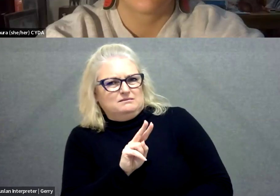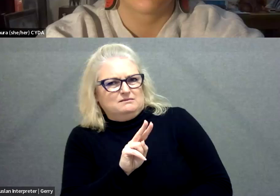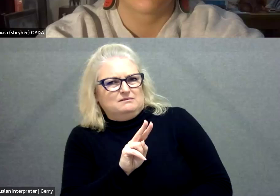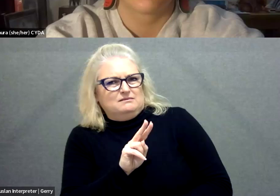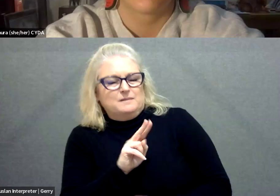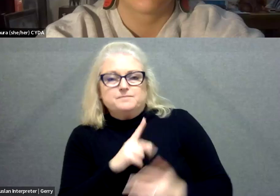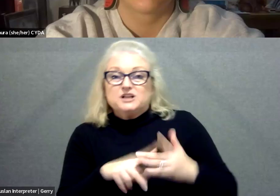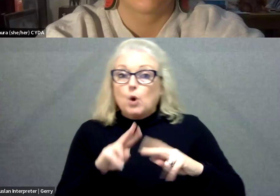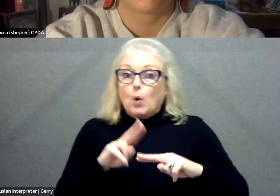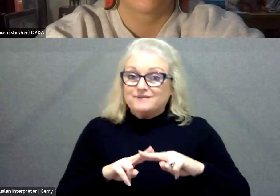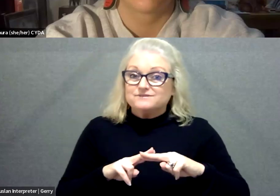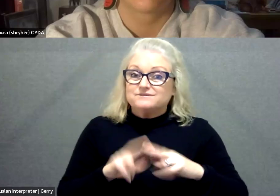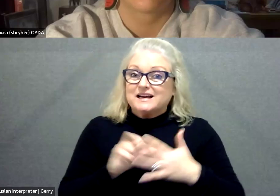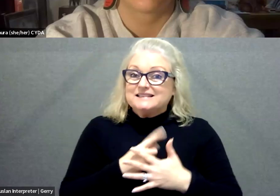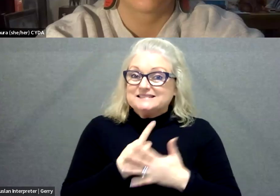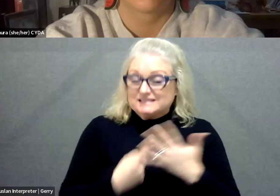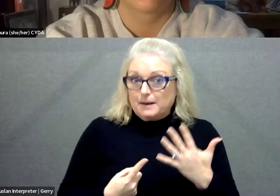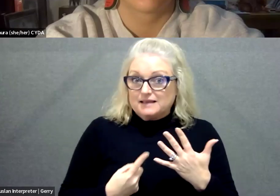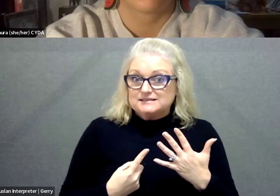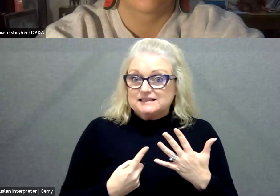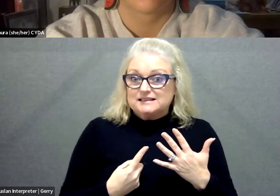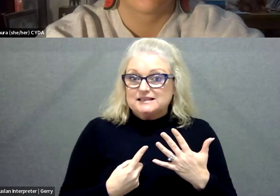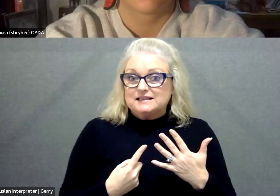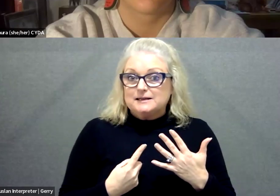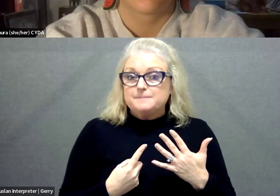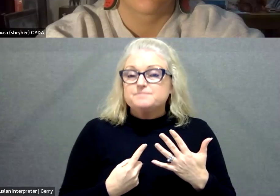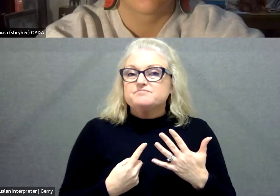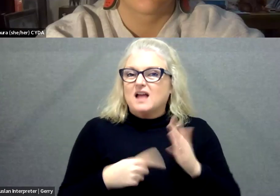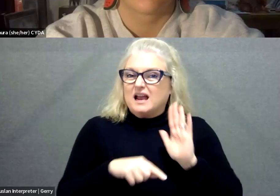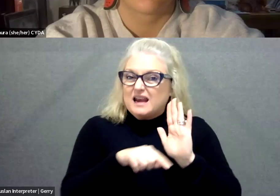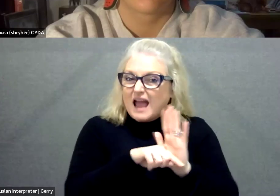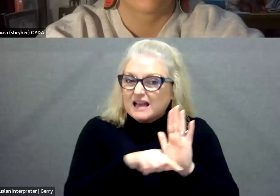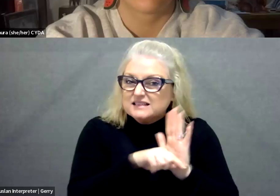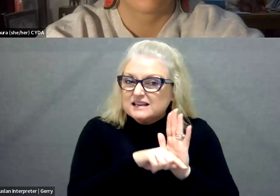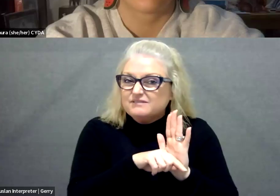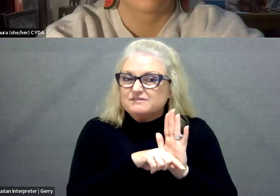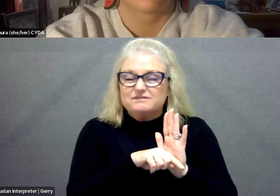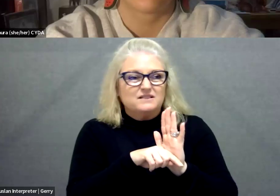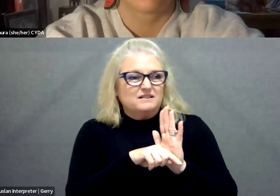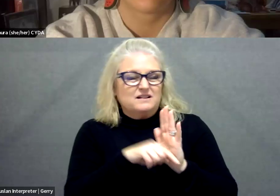disability that are presented to us are negative or they reinforce those stereotypes we might be